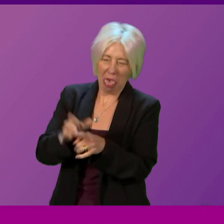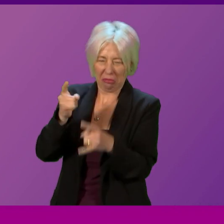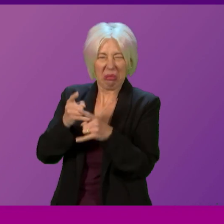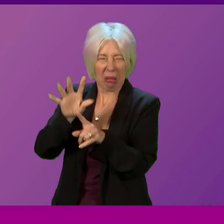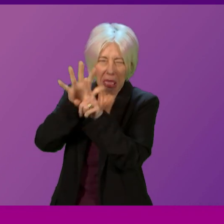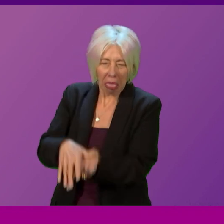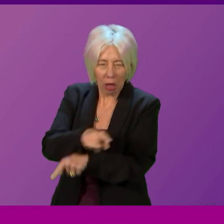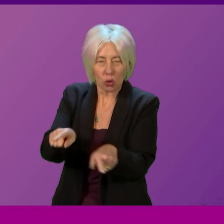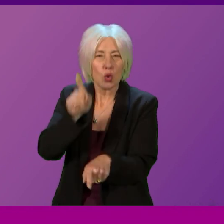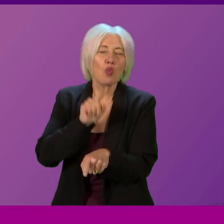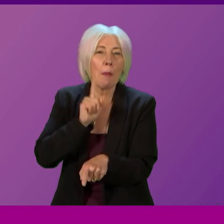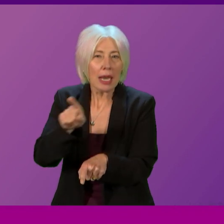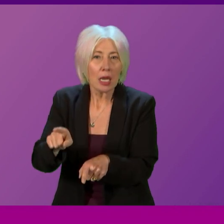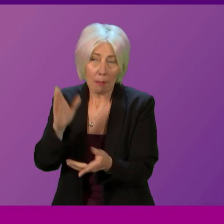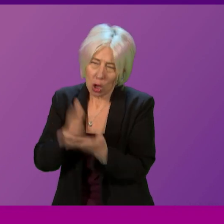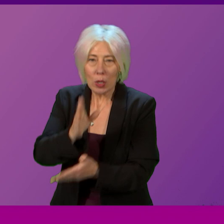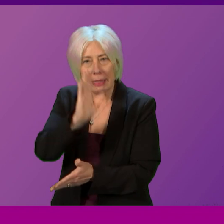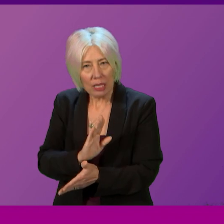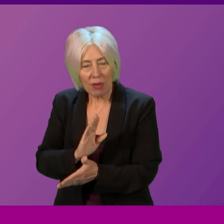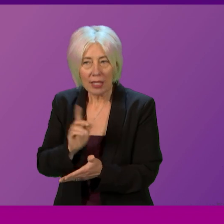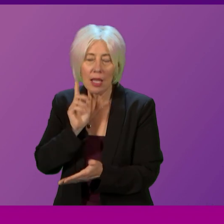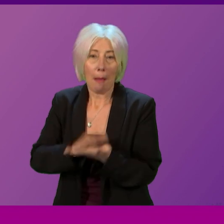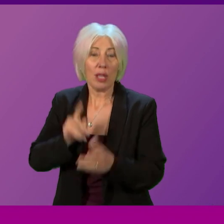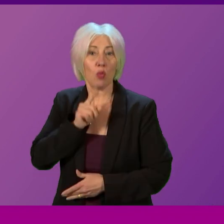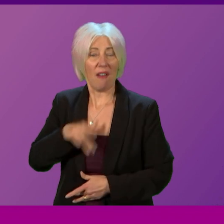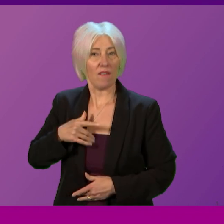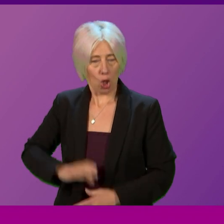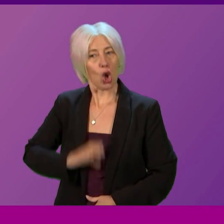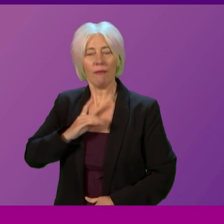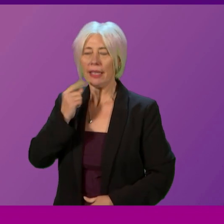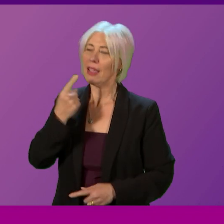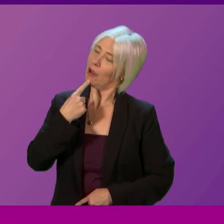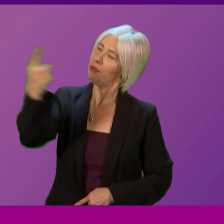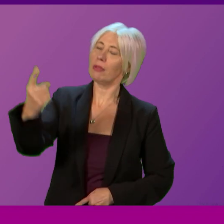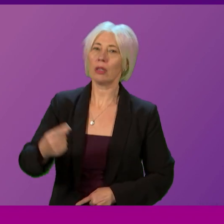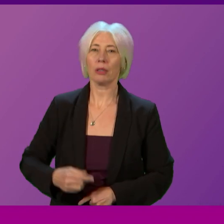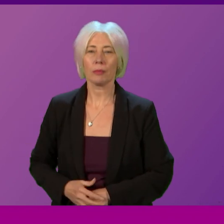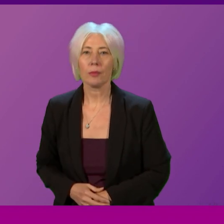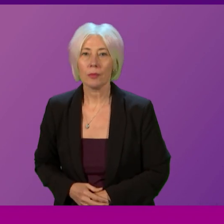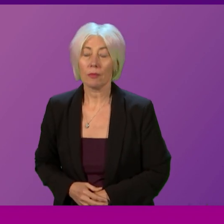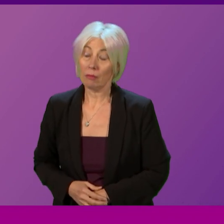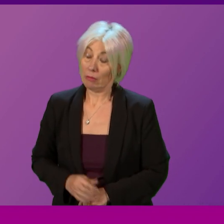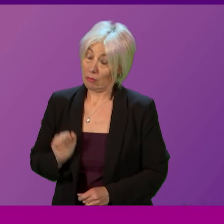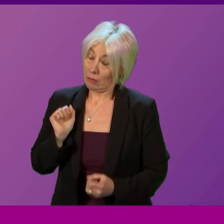that survivors feel able to report it? This is an extremely important issue.